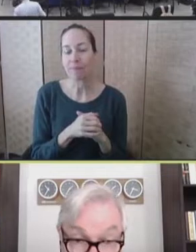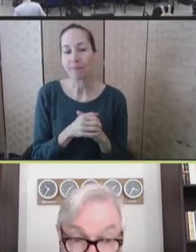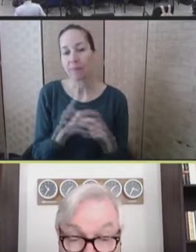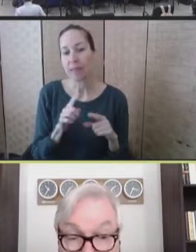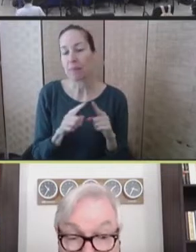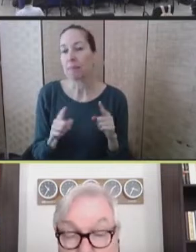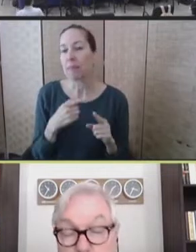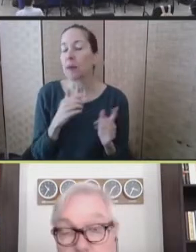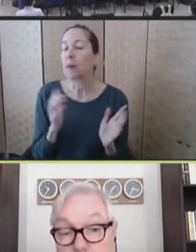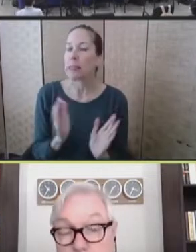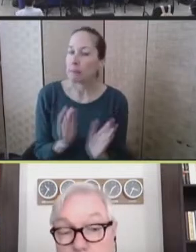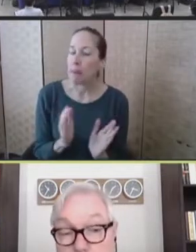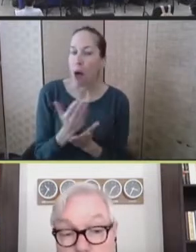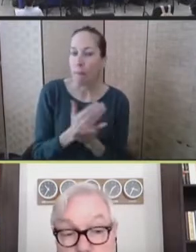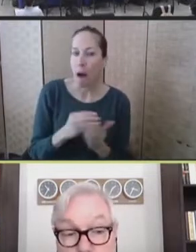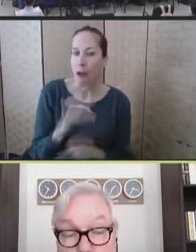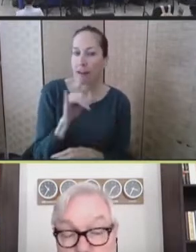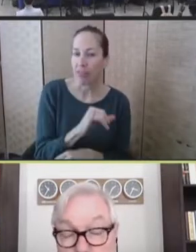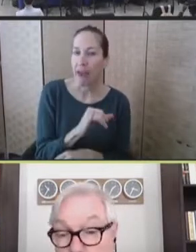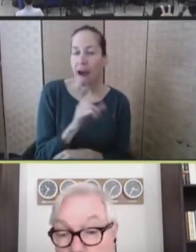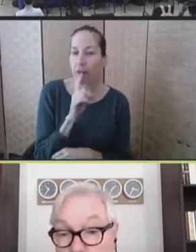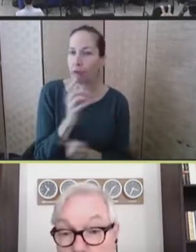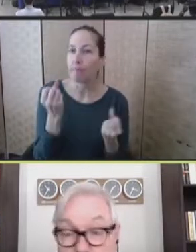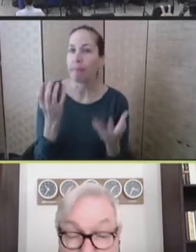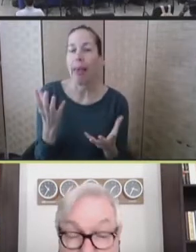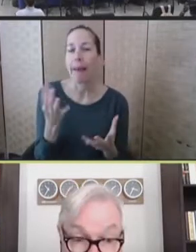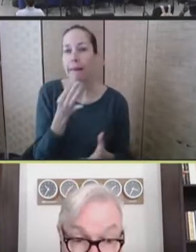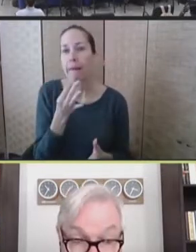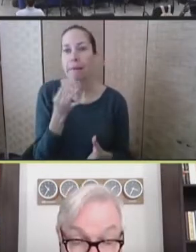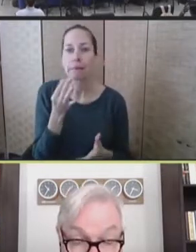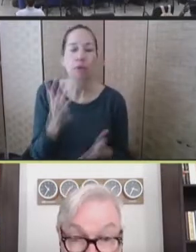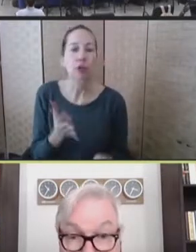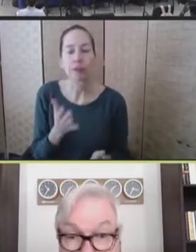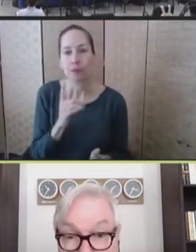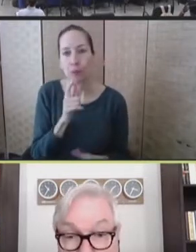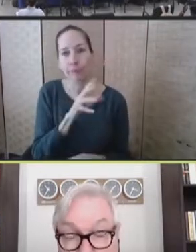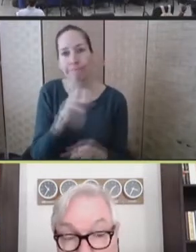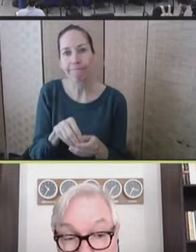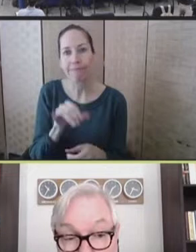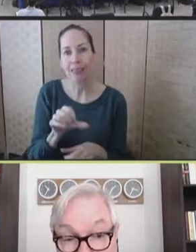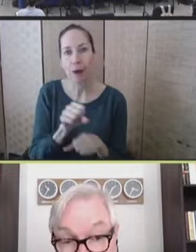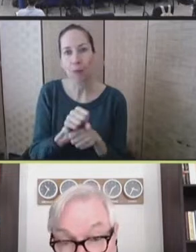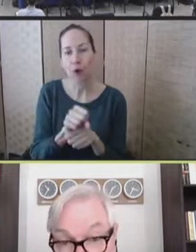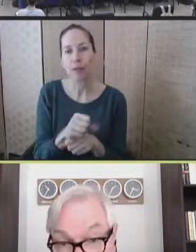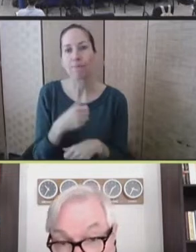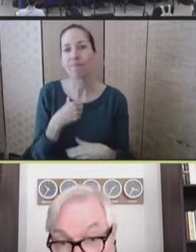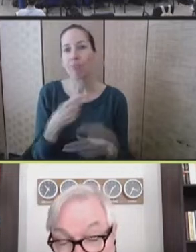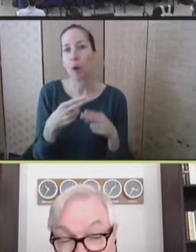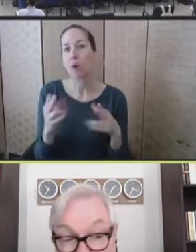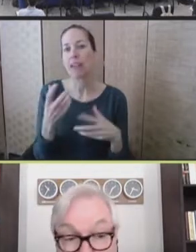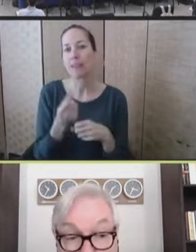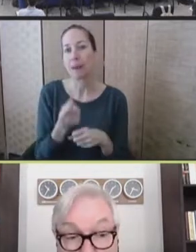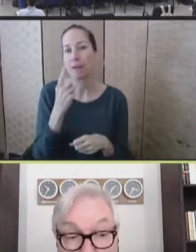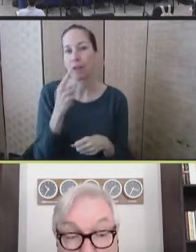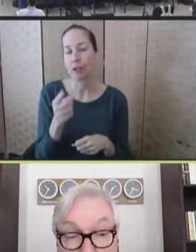all the experts who have participated in this work. Today, I'm going to briefly summarize for you two different aspects of our work.